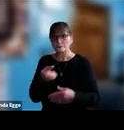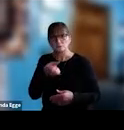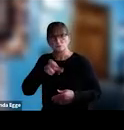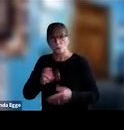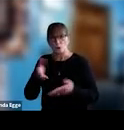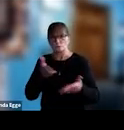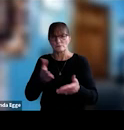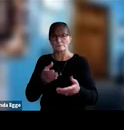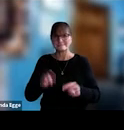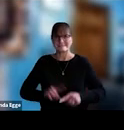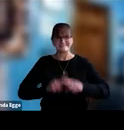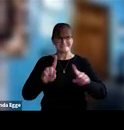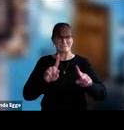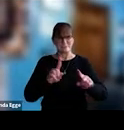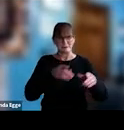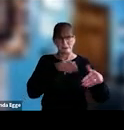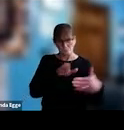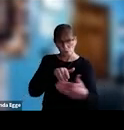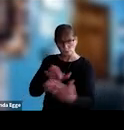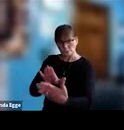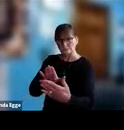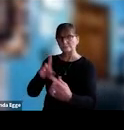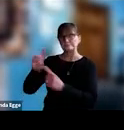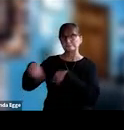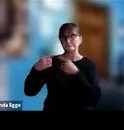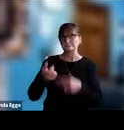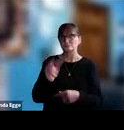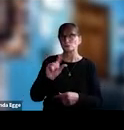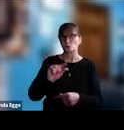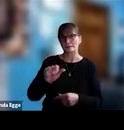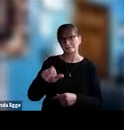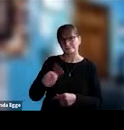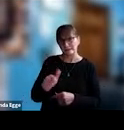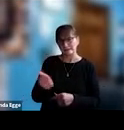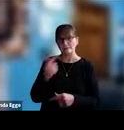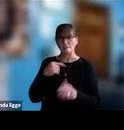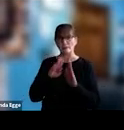in a lot of different capacities since 2010. So that was my background with SOAR.